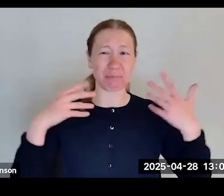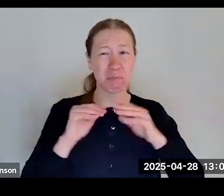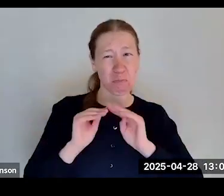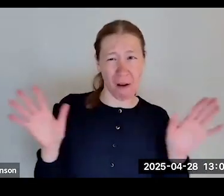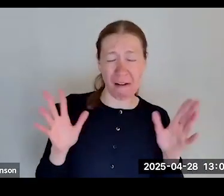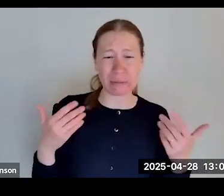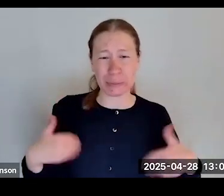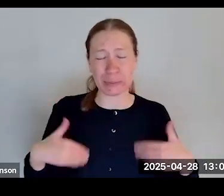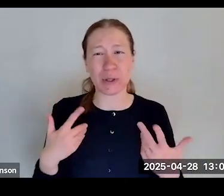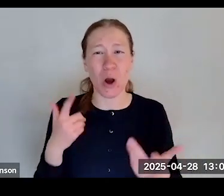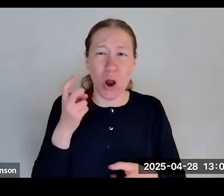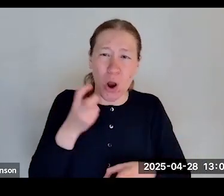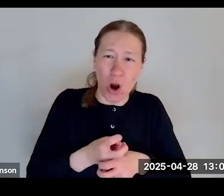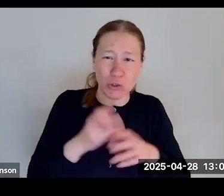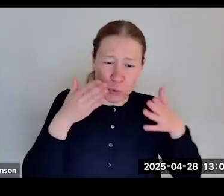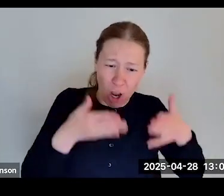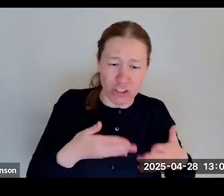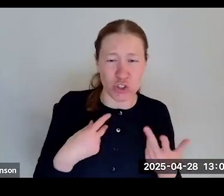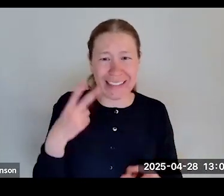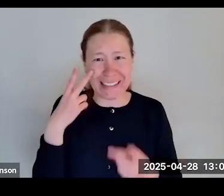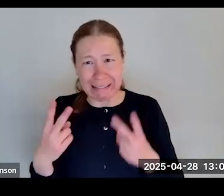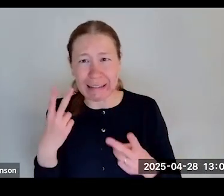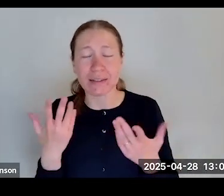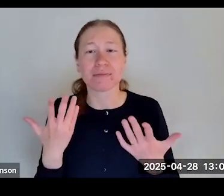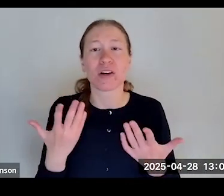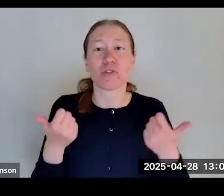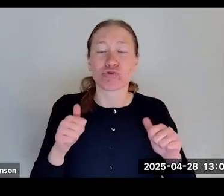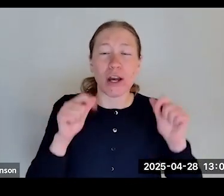Maybe they were having to close their eyes, take breaks. So if we can modify that,